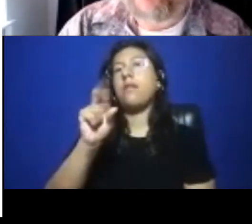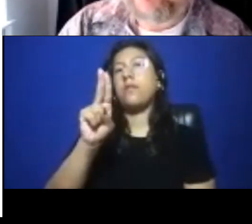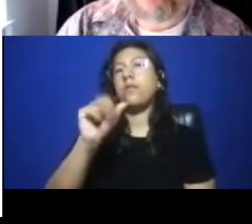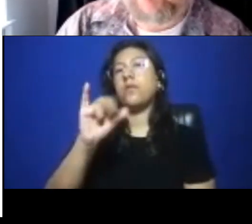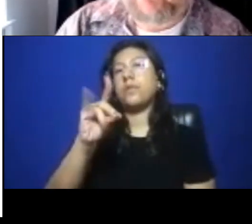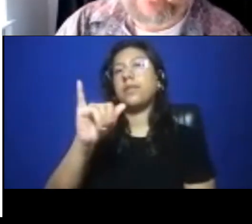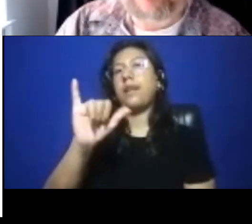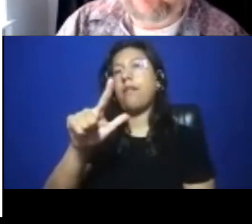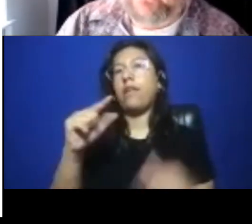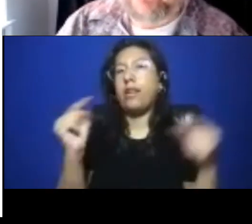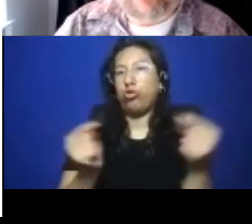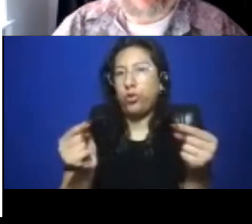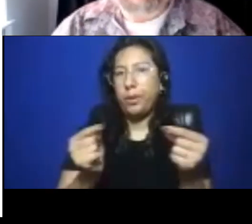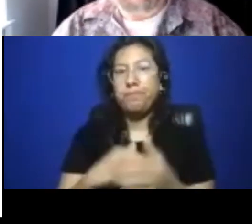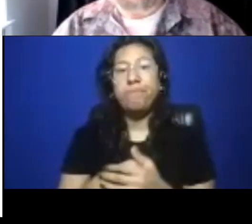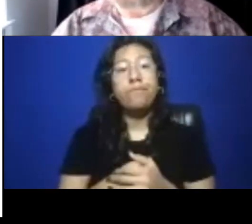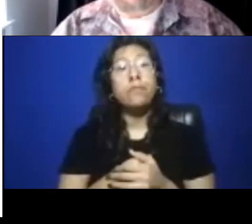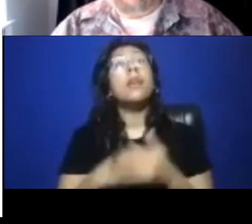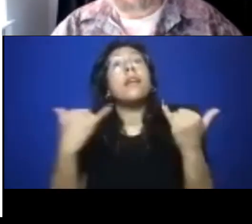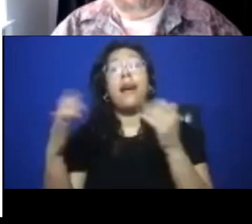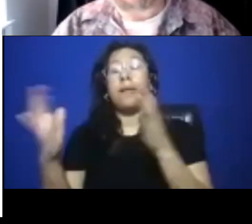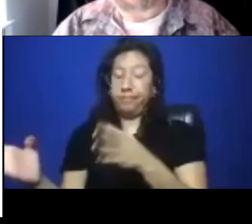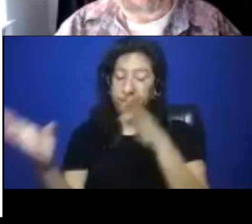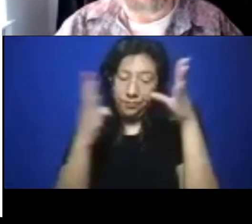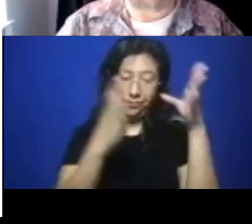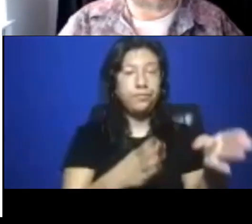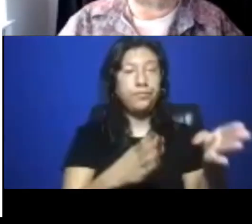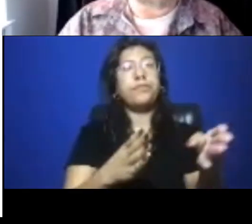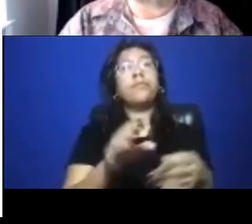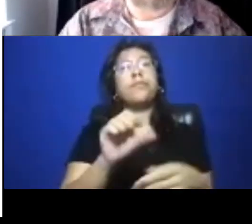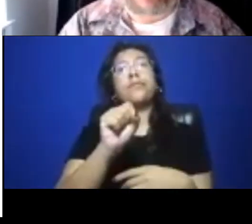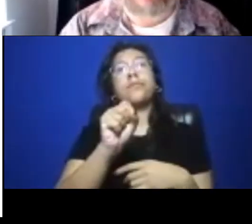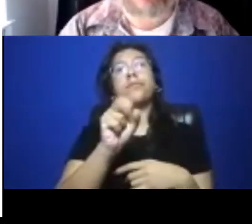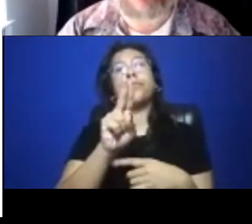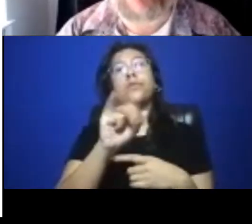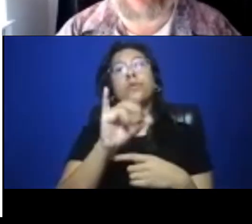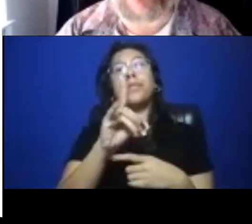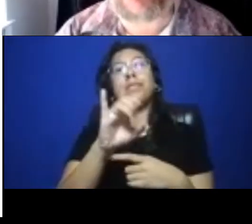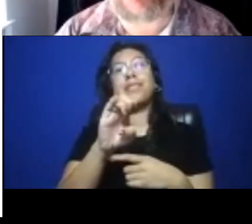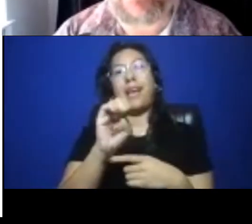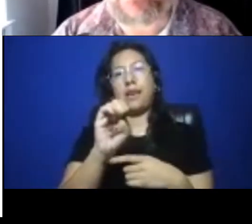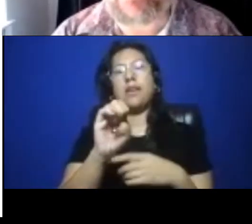When we do look at suicide, trans folks have an incredibly high rate